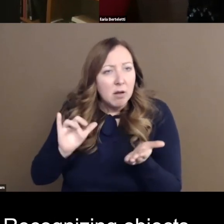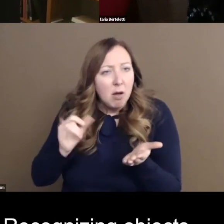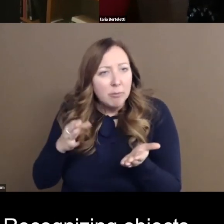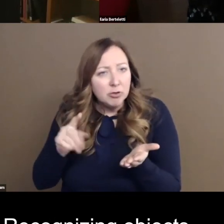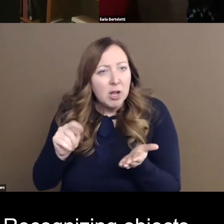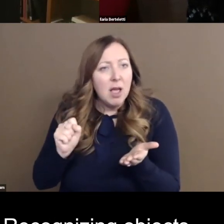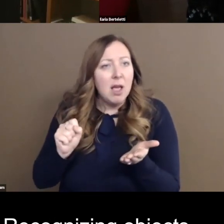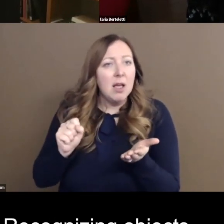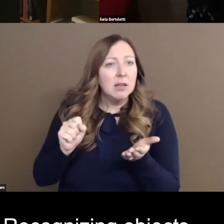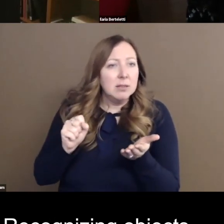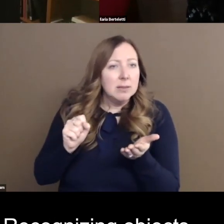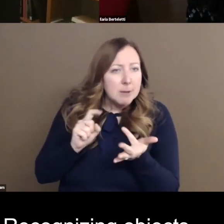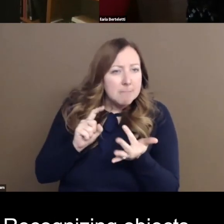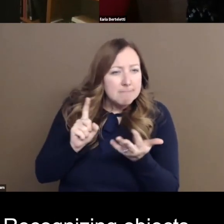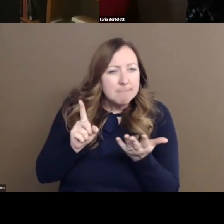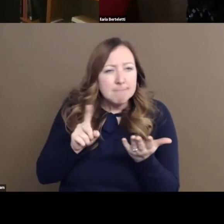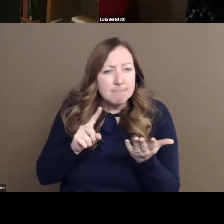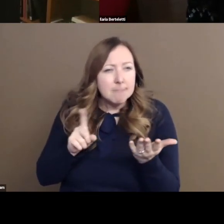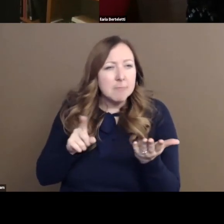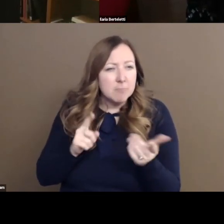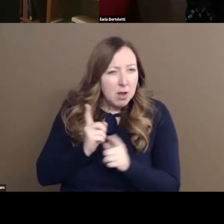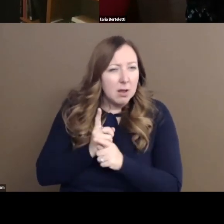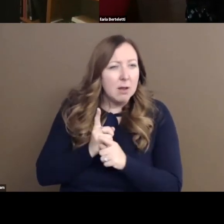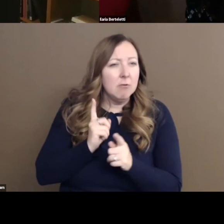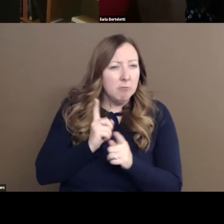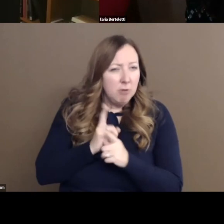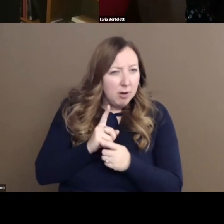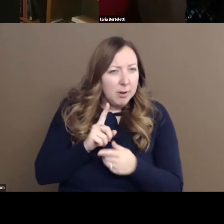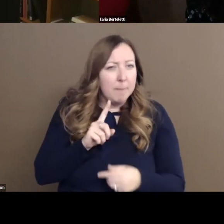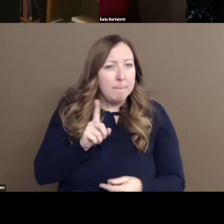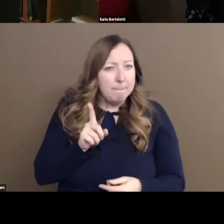right